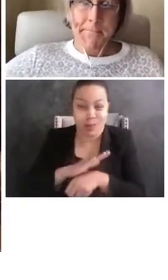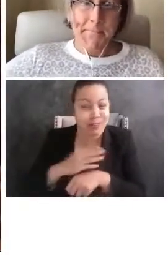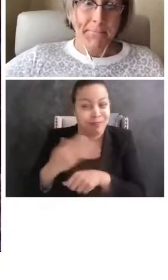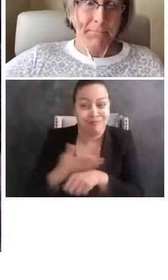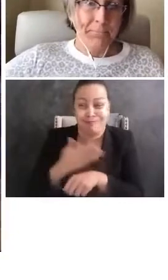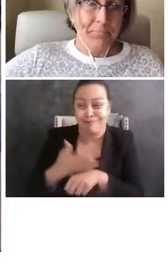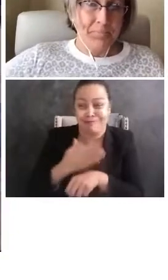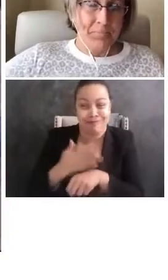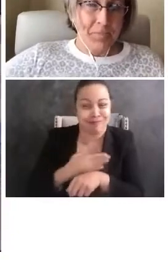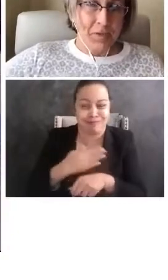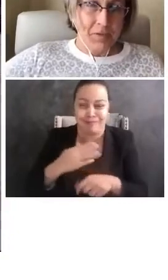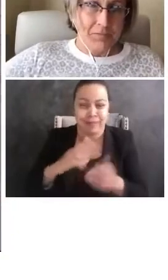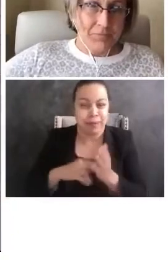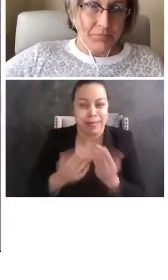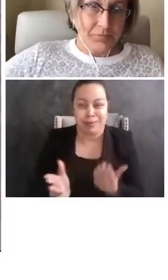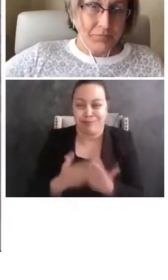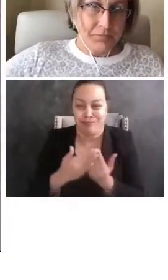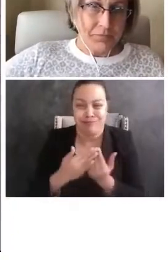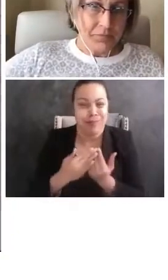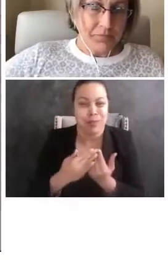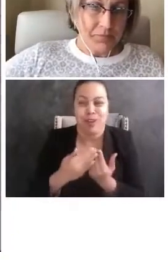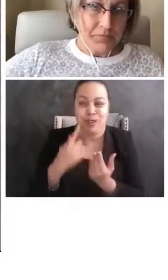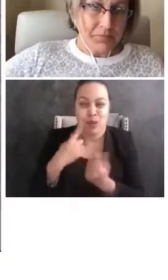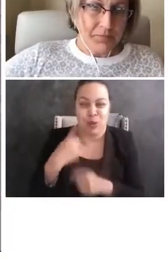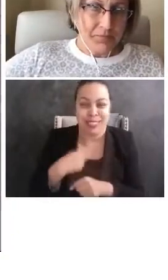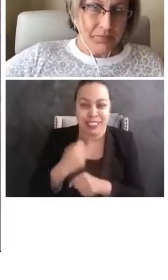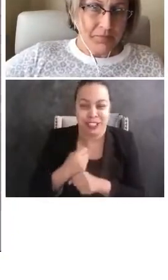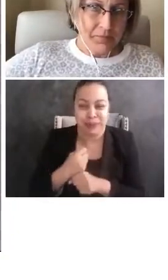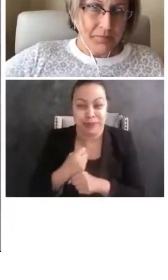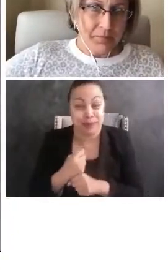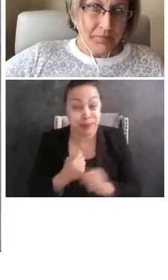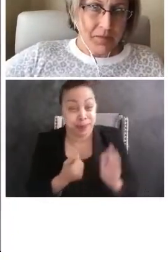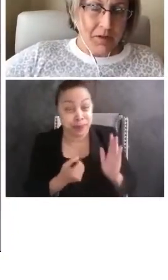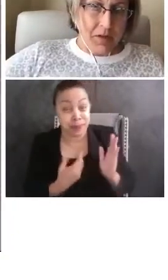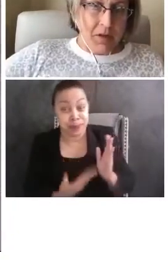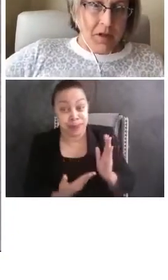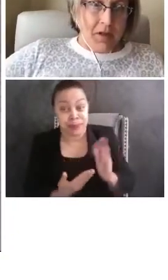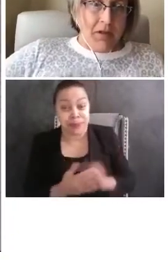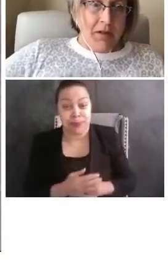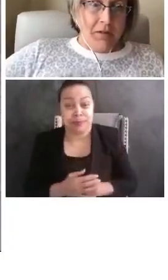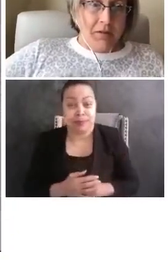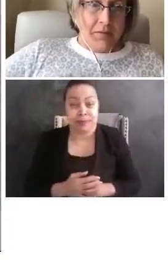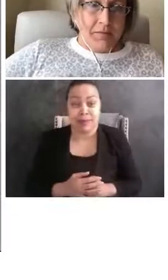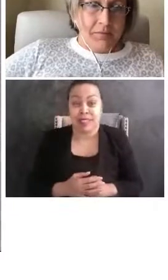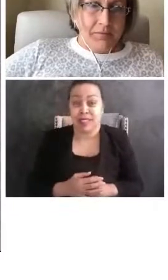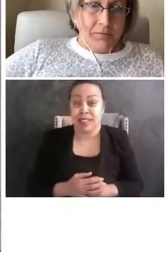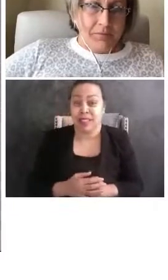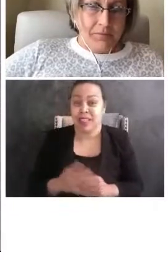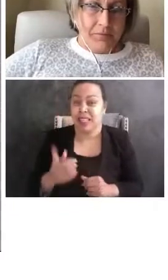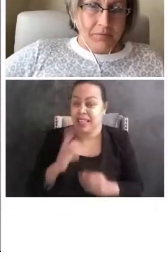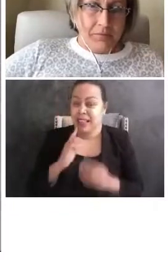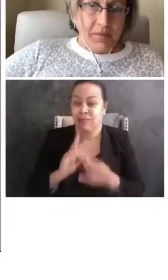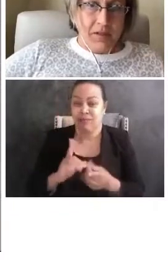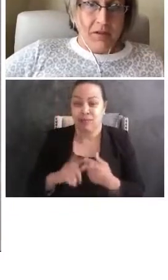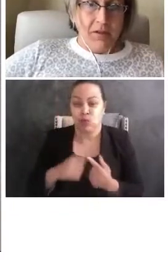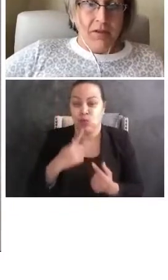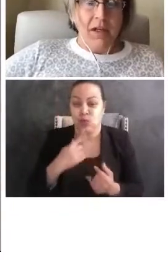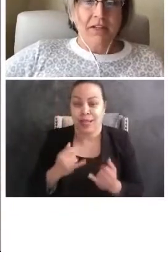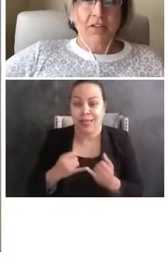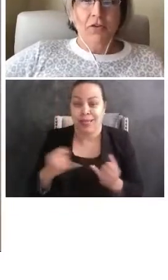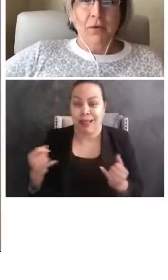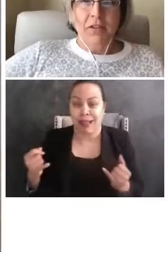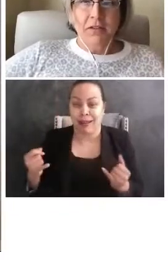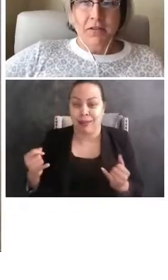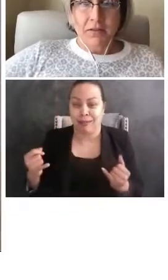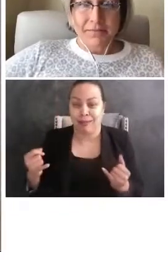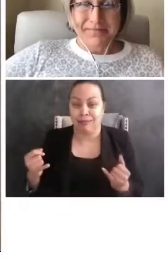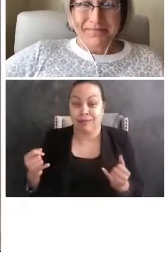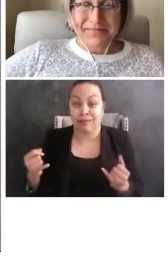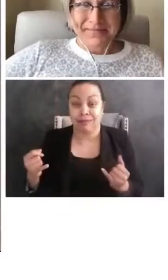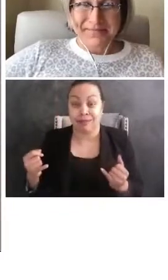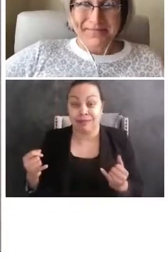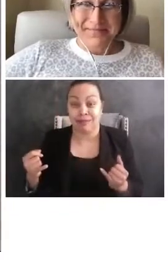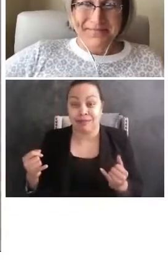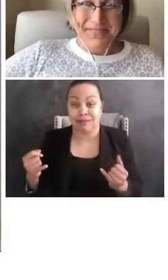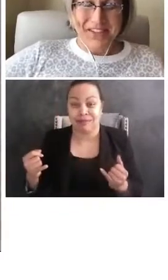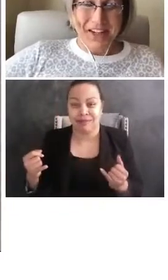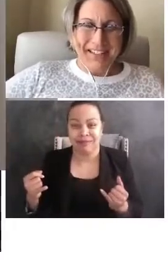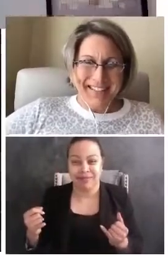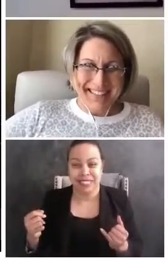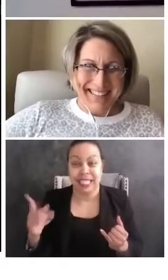This here is one of Kim's pieces based on redlining.